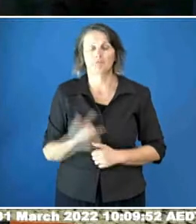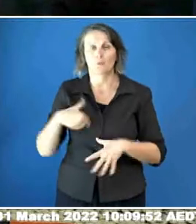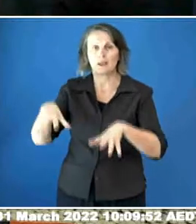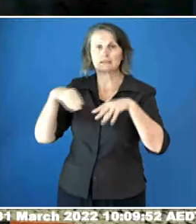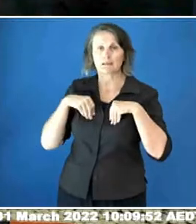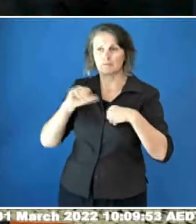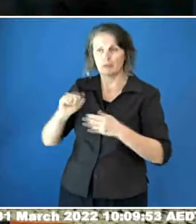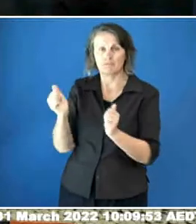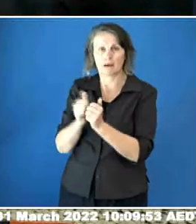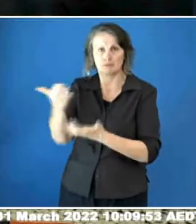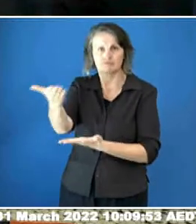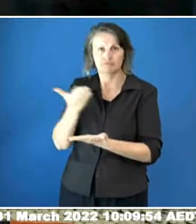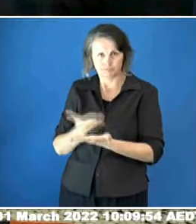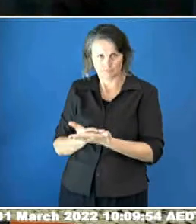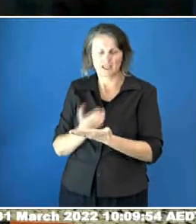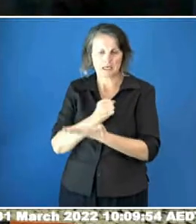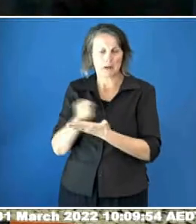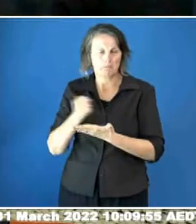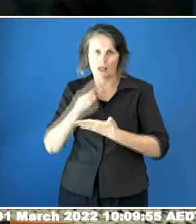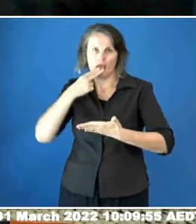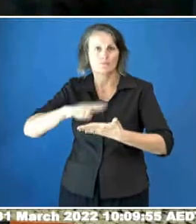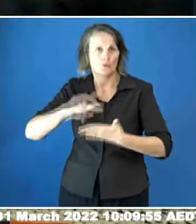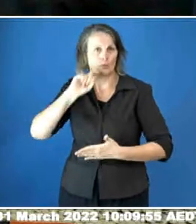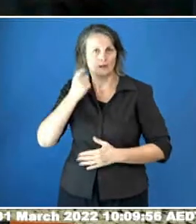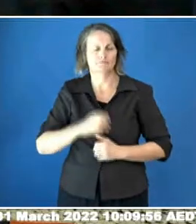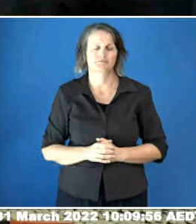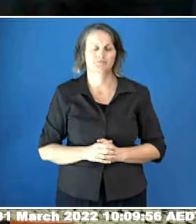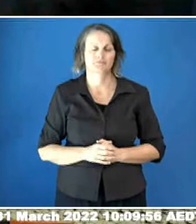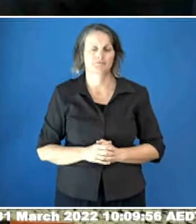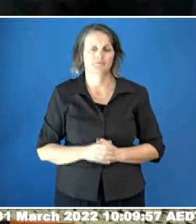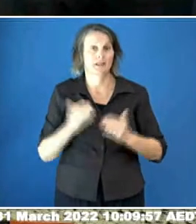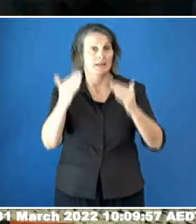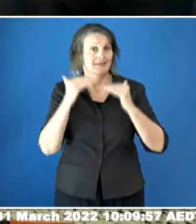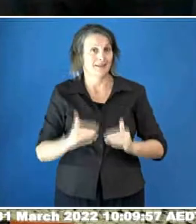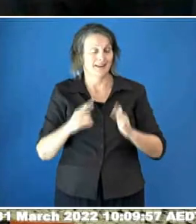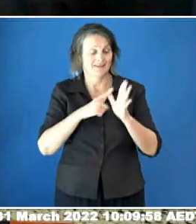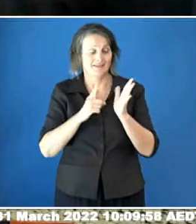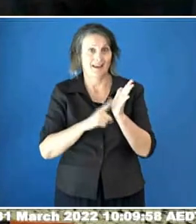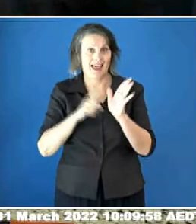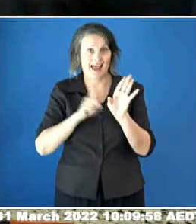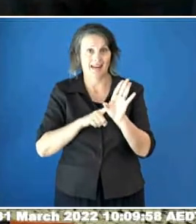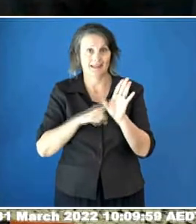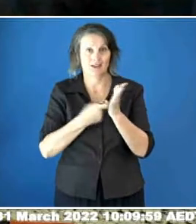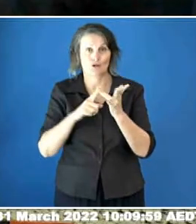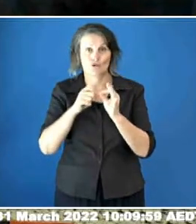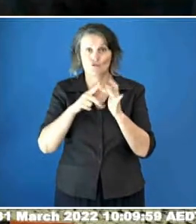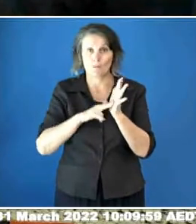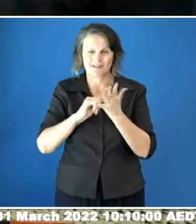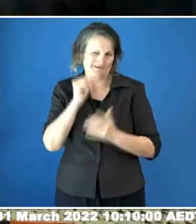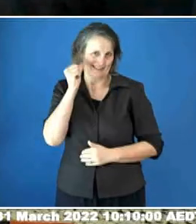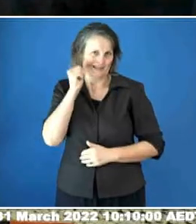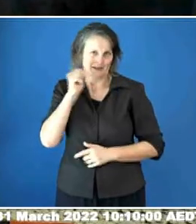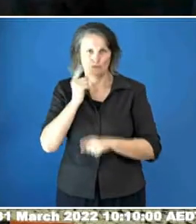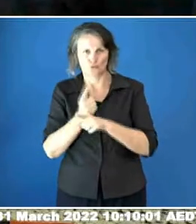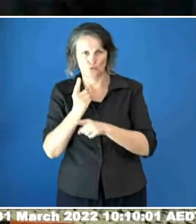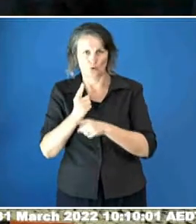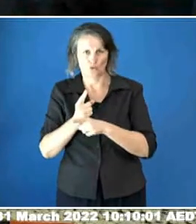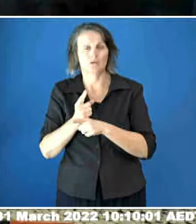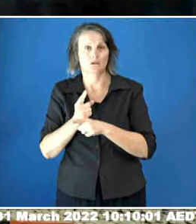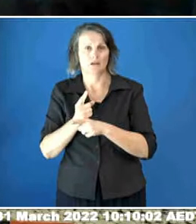And for Ally Robins, her statement was provided yesterday as part of